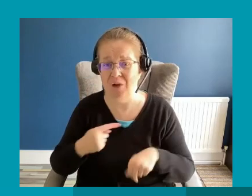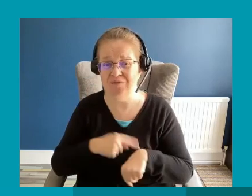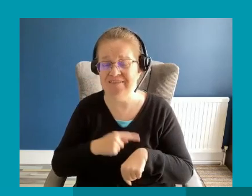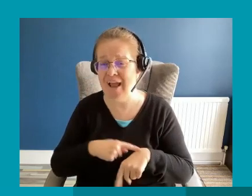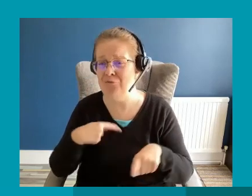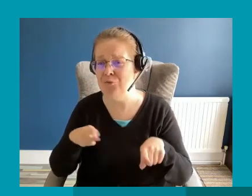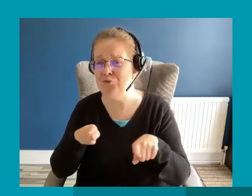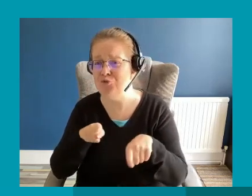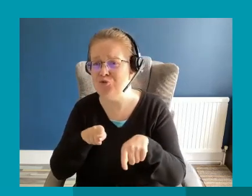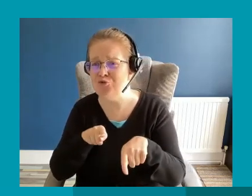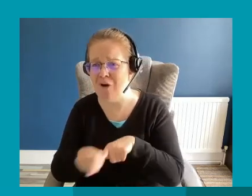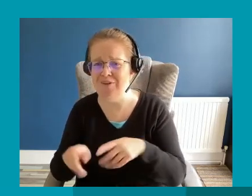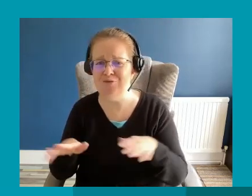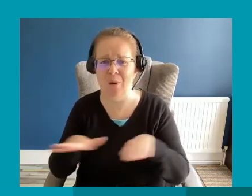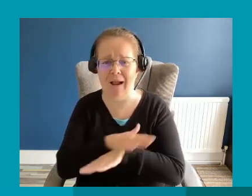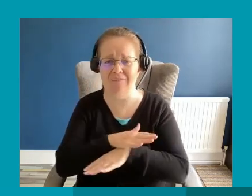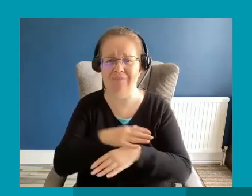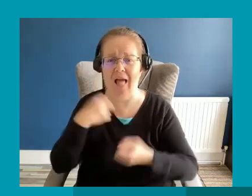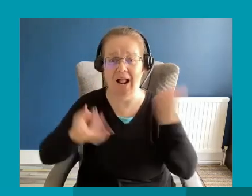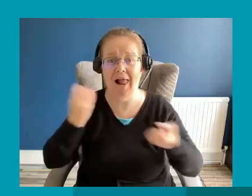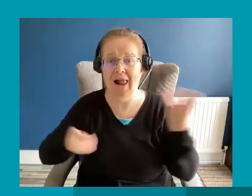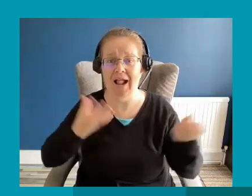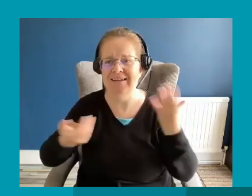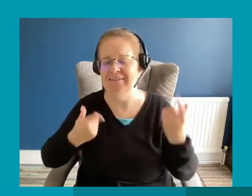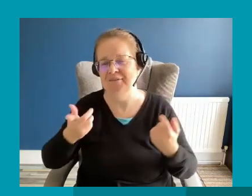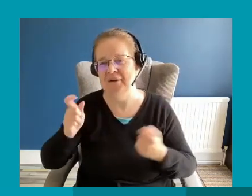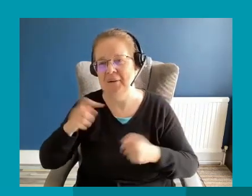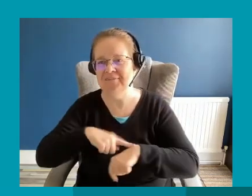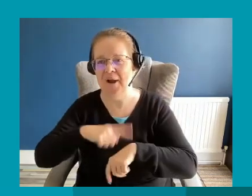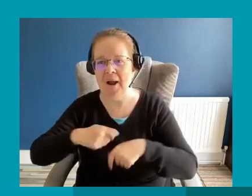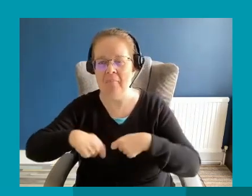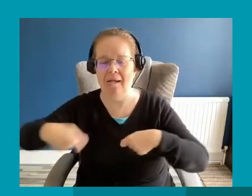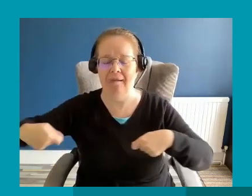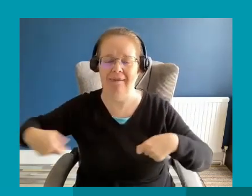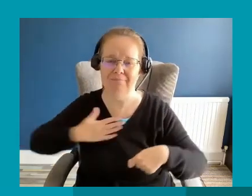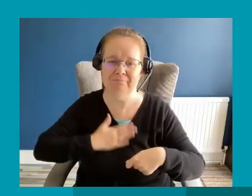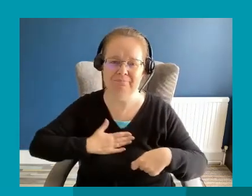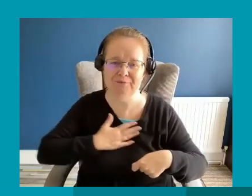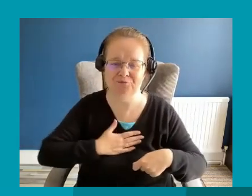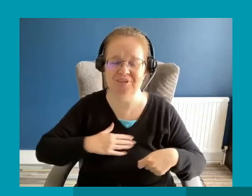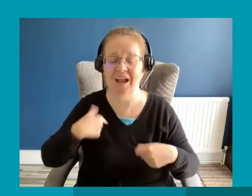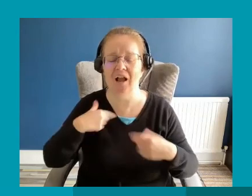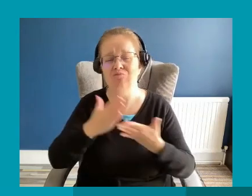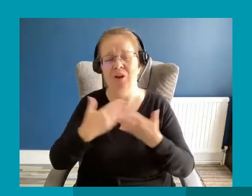a lot and we have gone over a little, but I do really want to thank you all